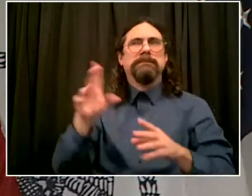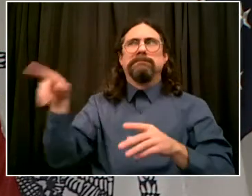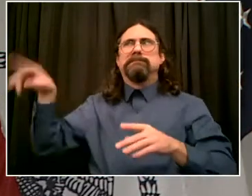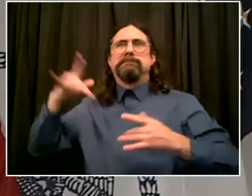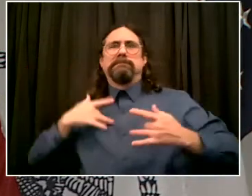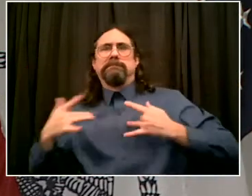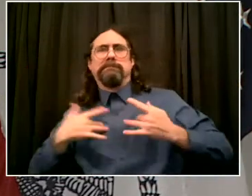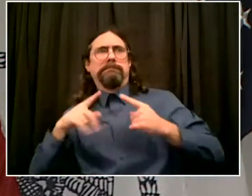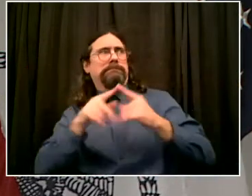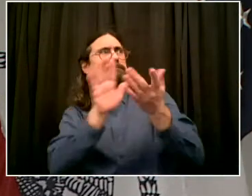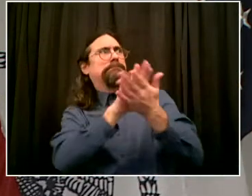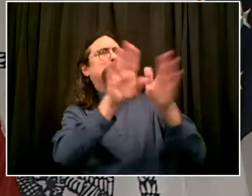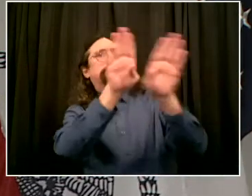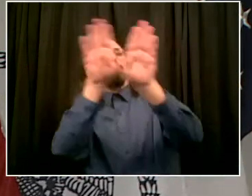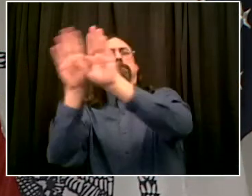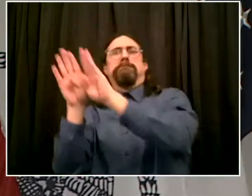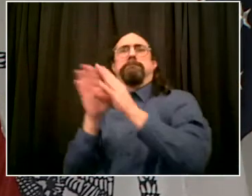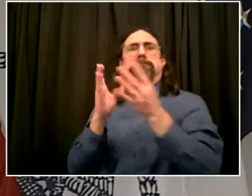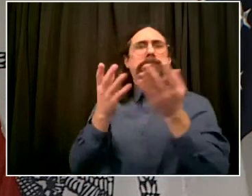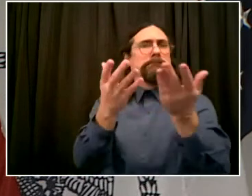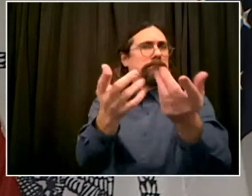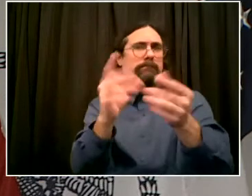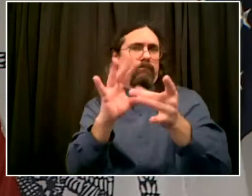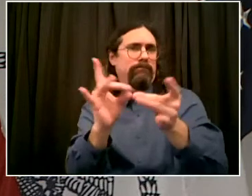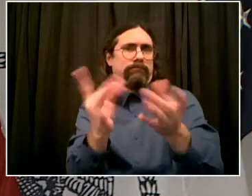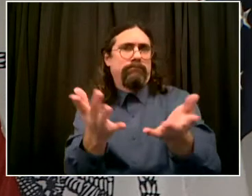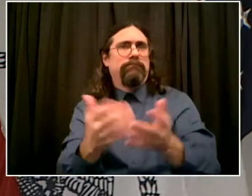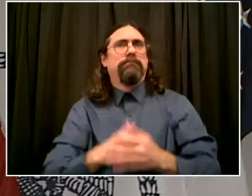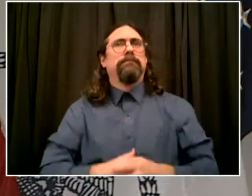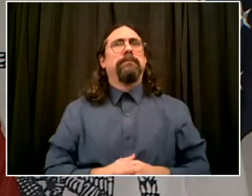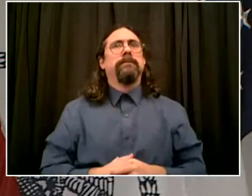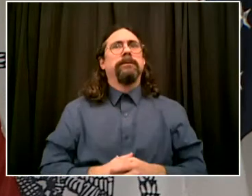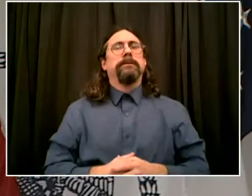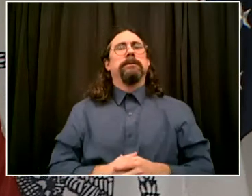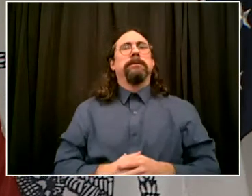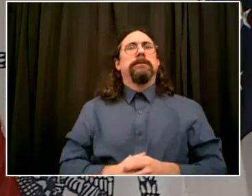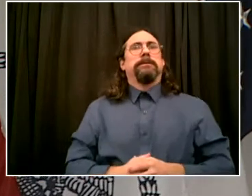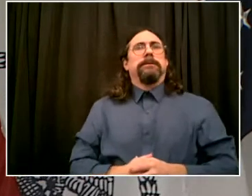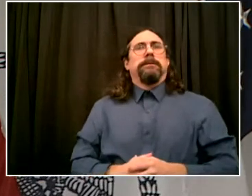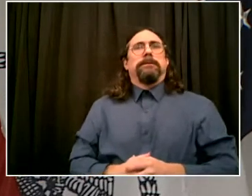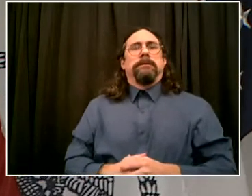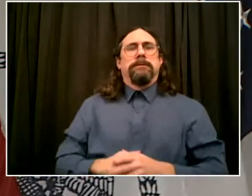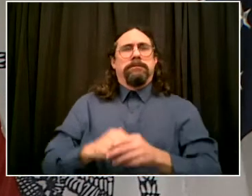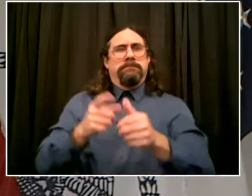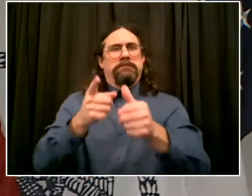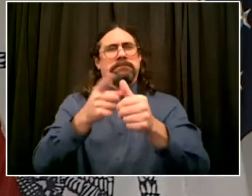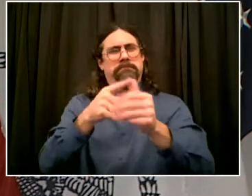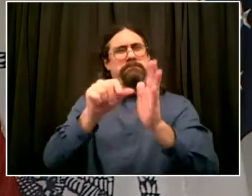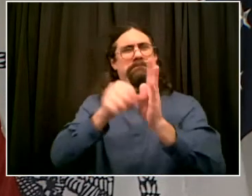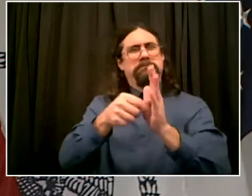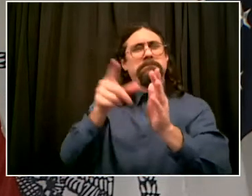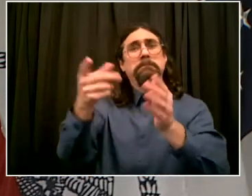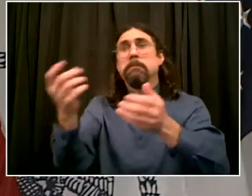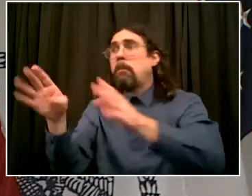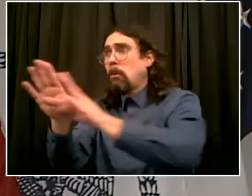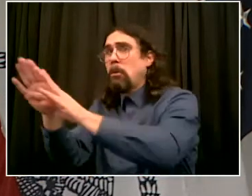OFTEN LAST- MINUTE CLOSURES. THE VAST MAJORITY OF F URO HSCOOLS ARE OPEN